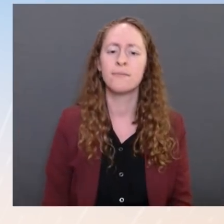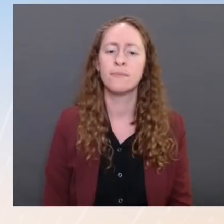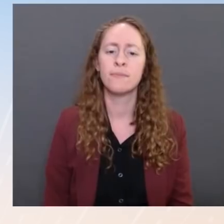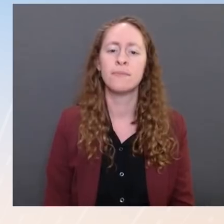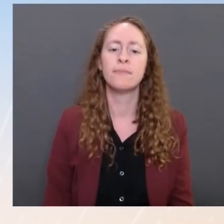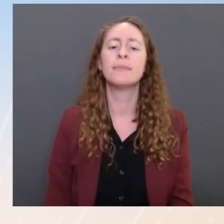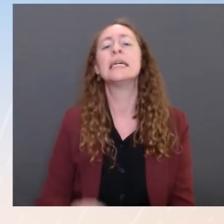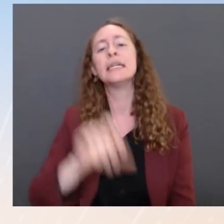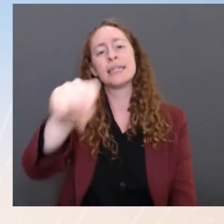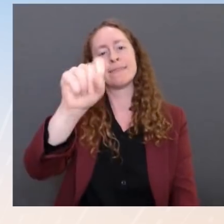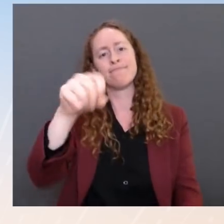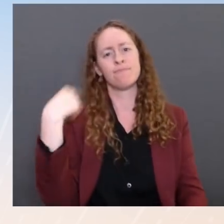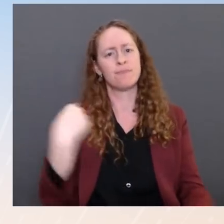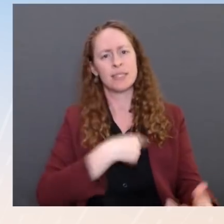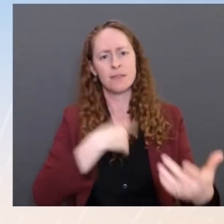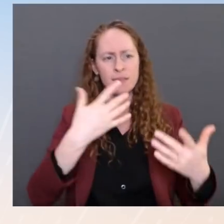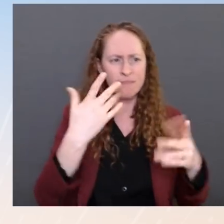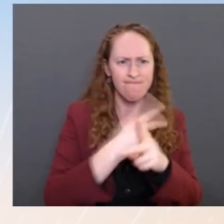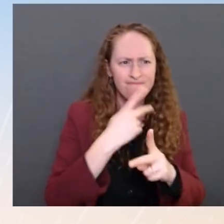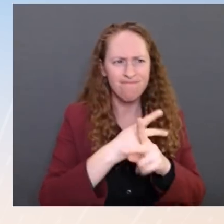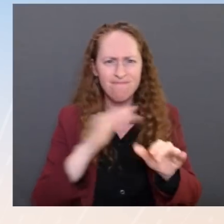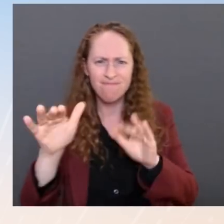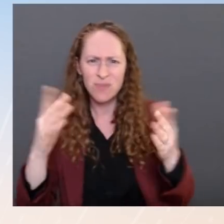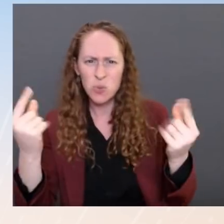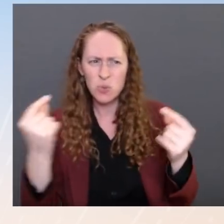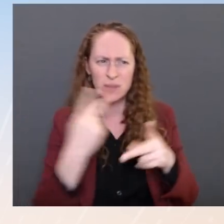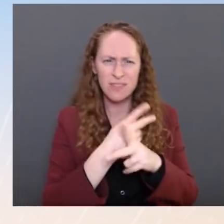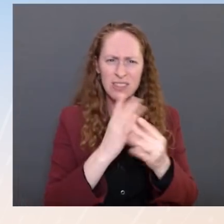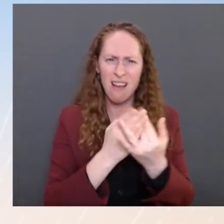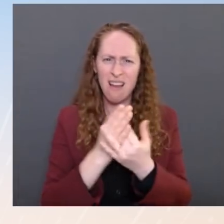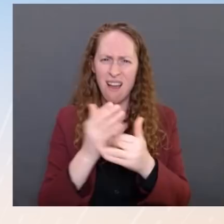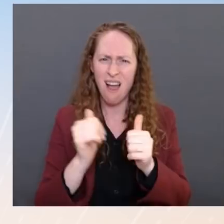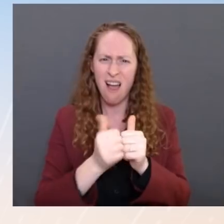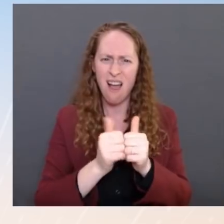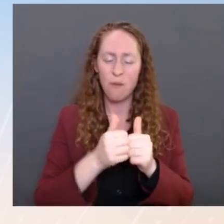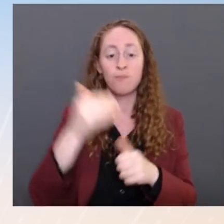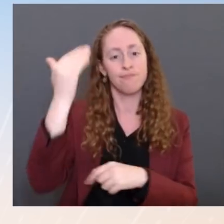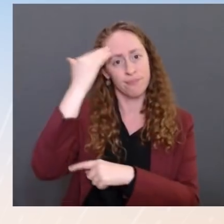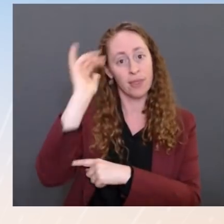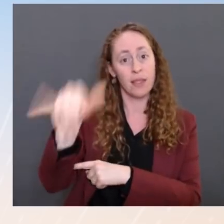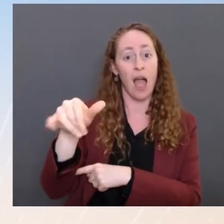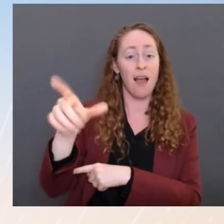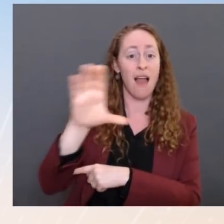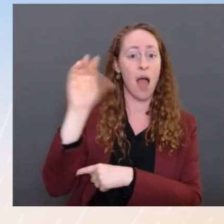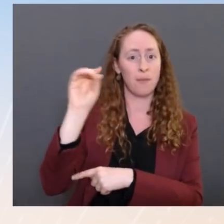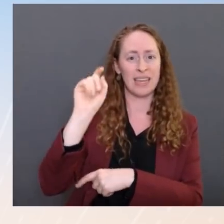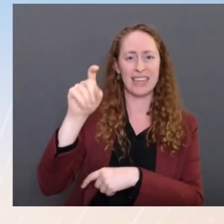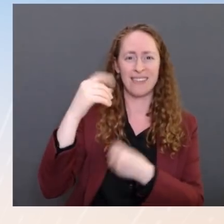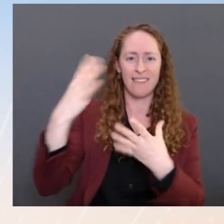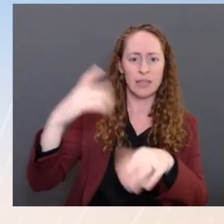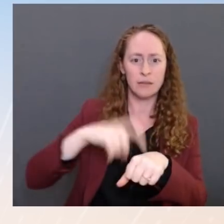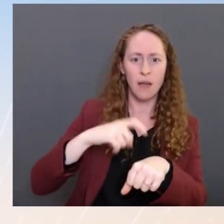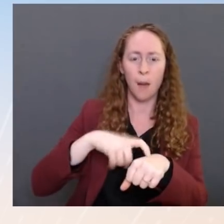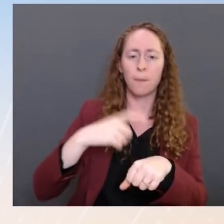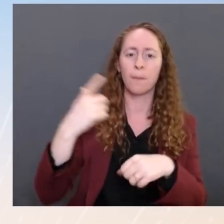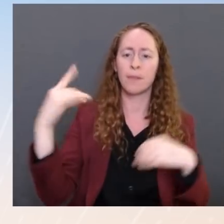obviously, as you noted, it will take them some time to get up and running again. So what we need to do, and what you've seen the President announce earlier today and I just reiterated,